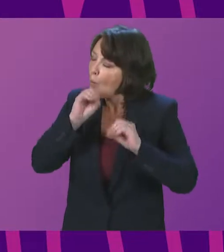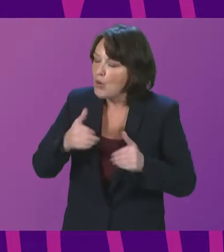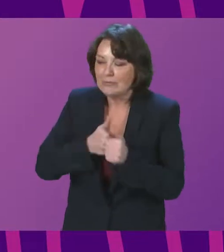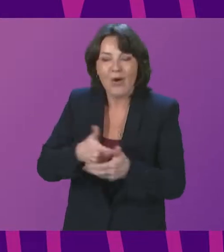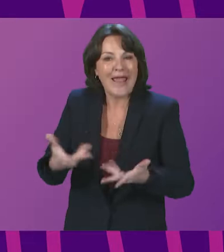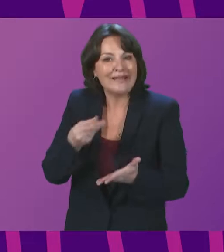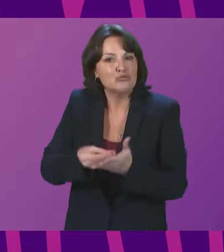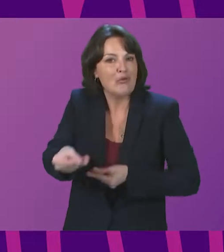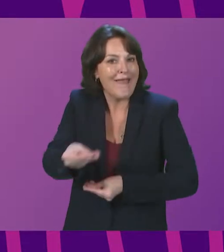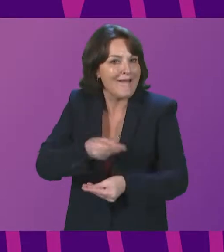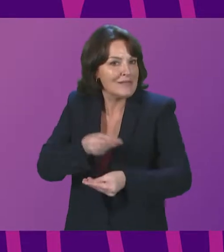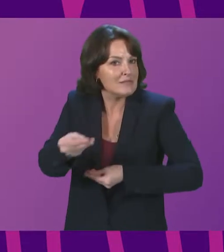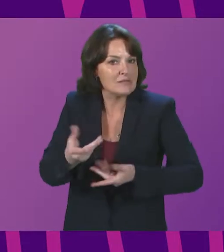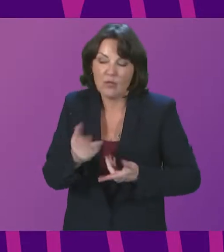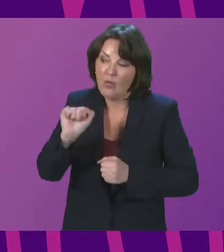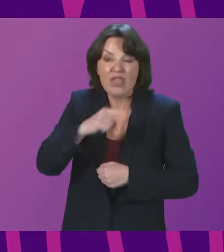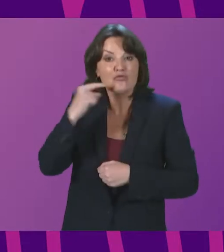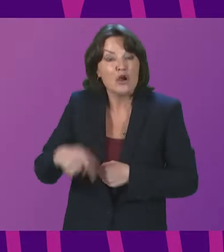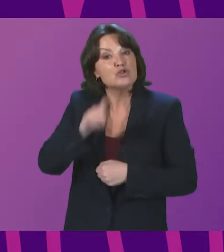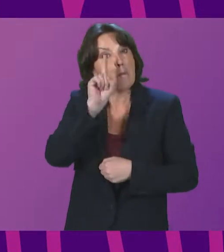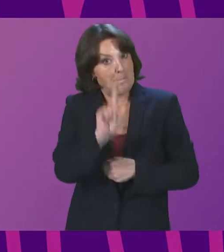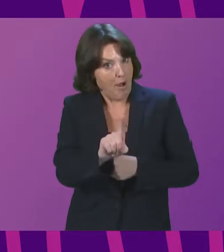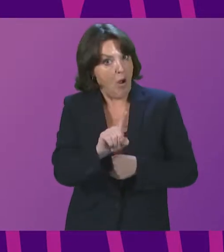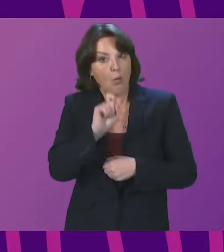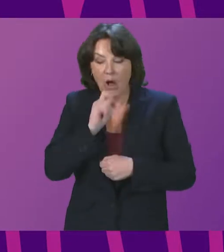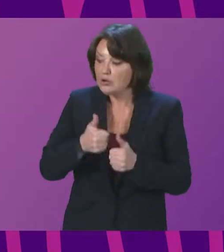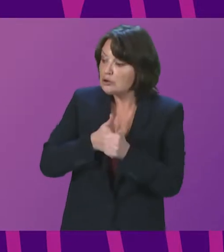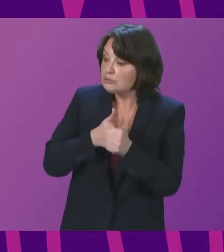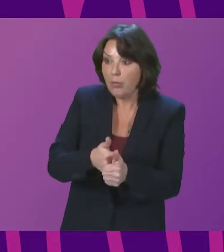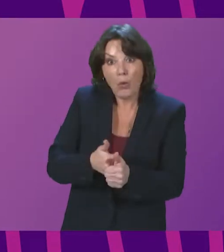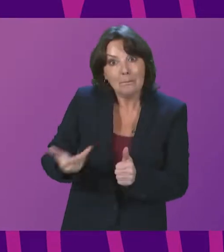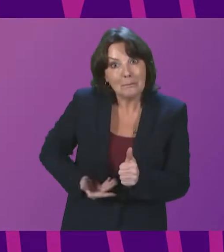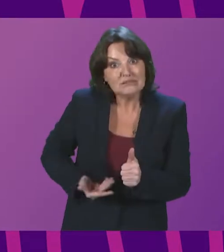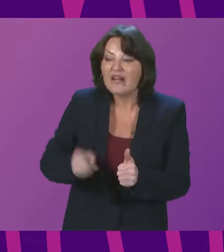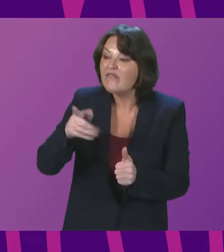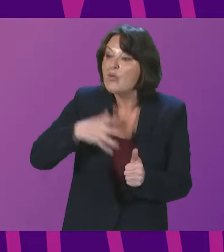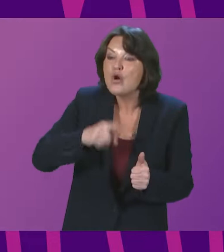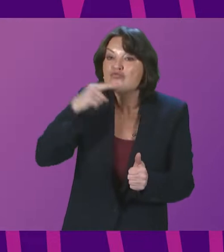Of course, we will support businesses as they adapt to remove any and all links with Russia.